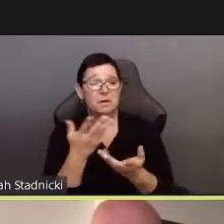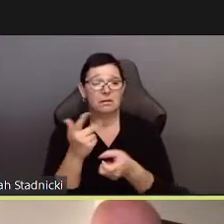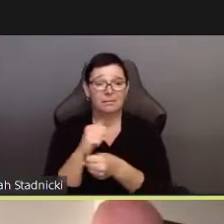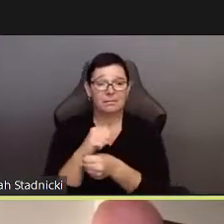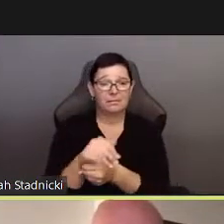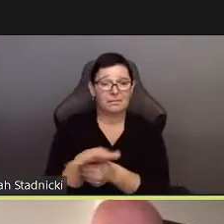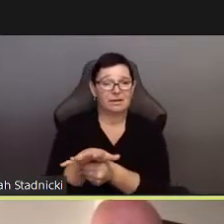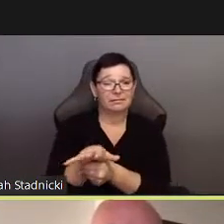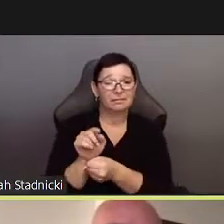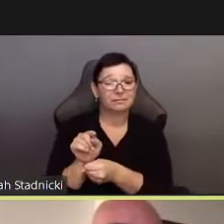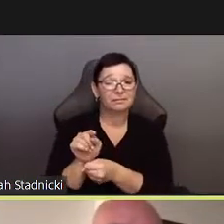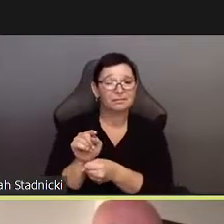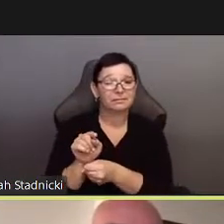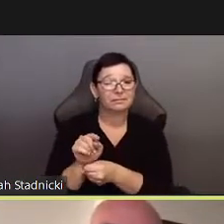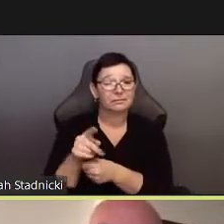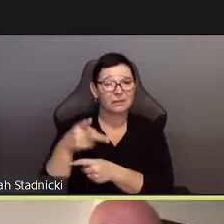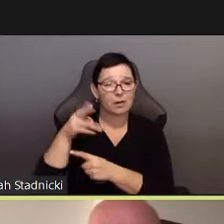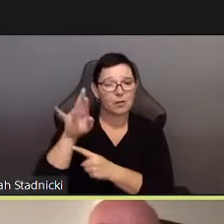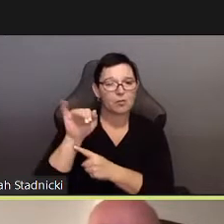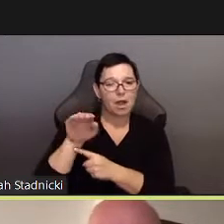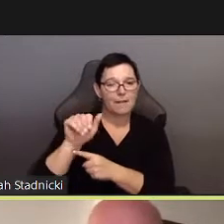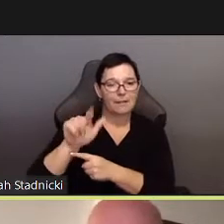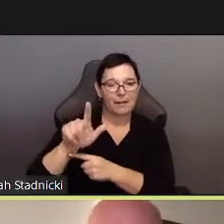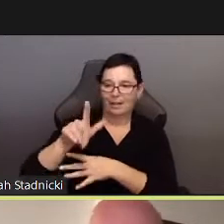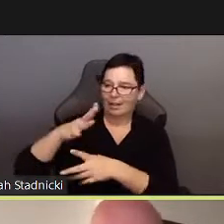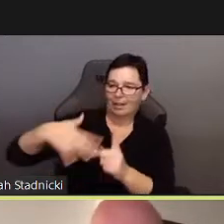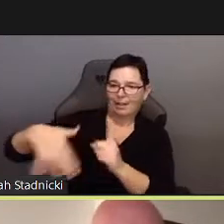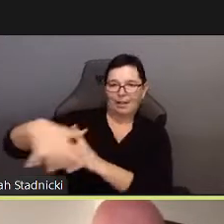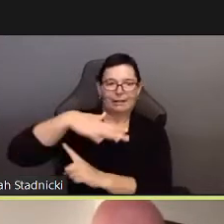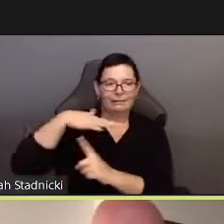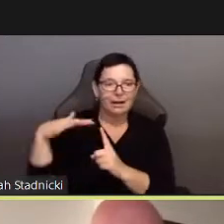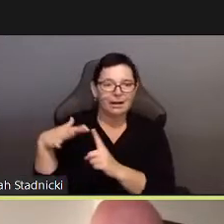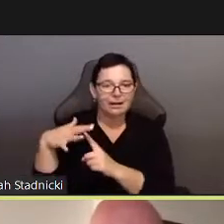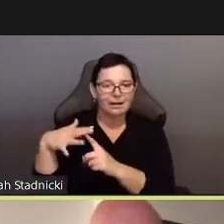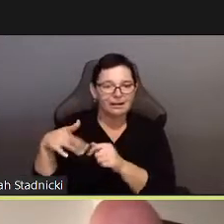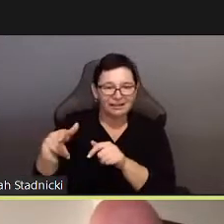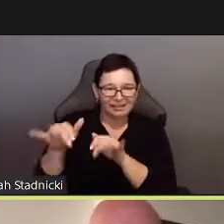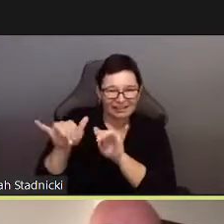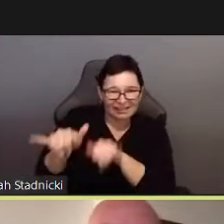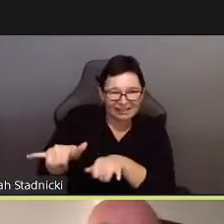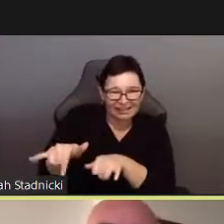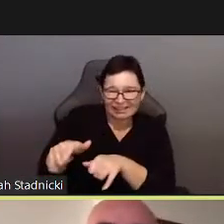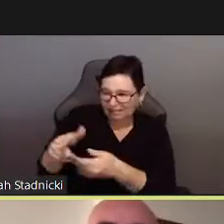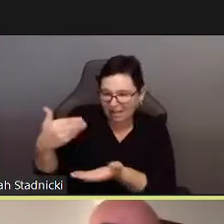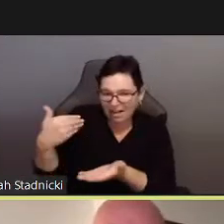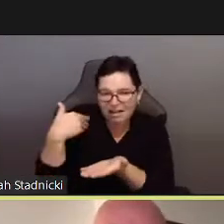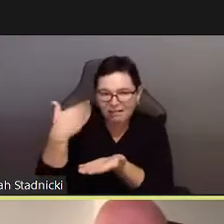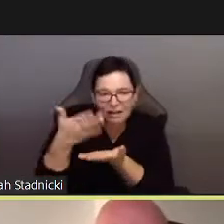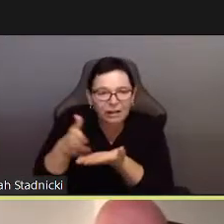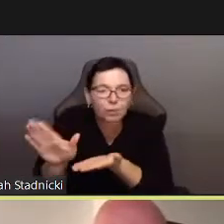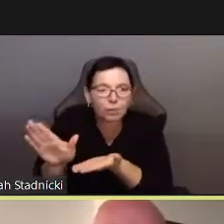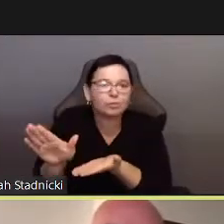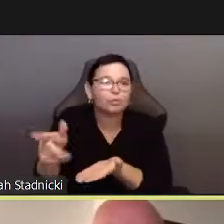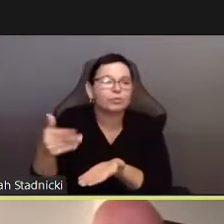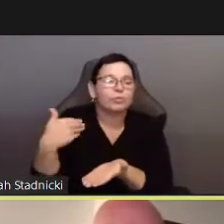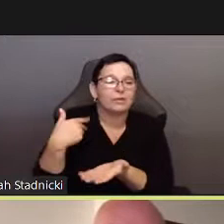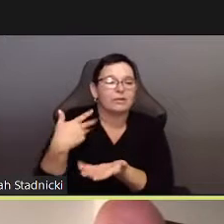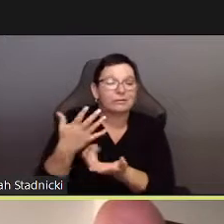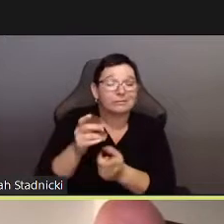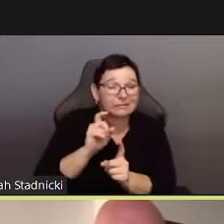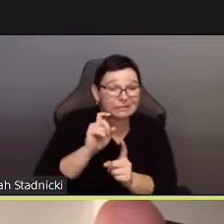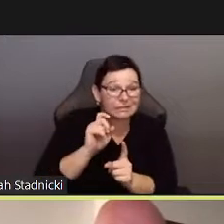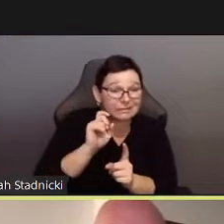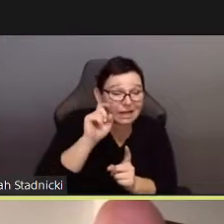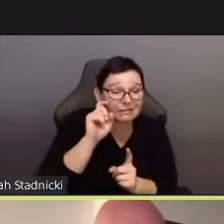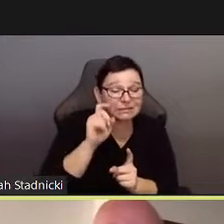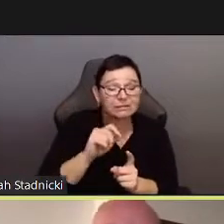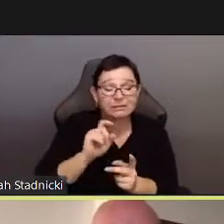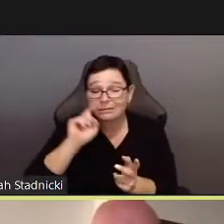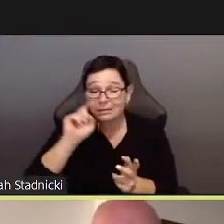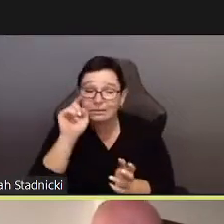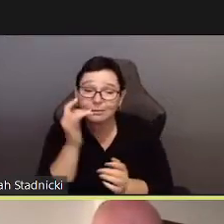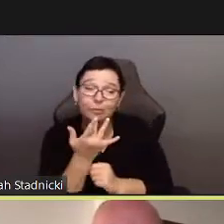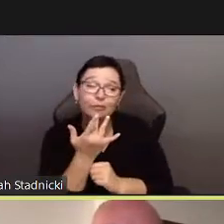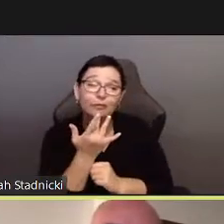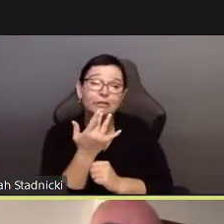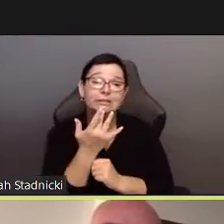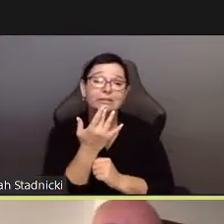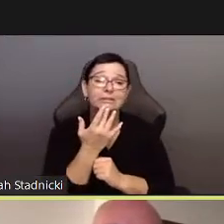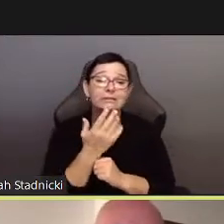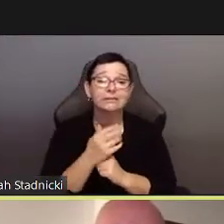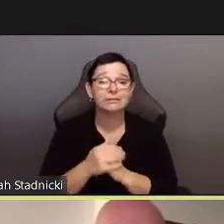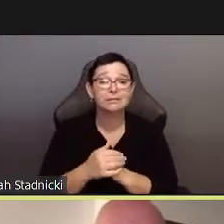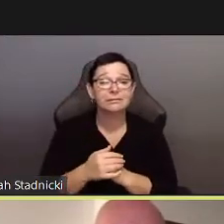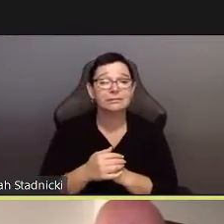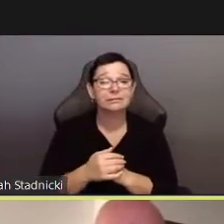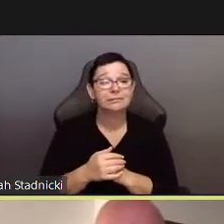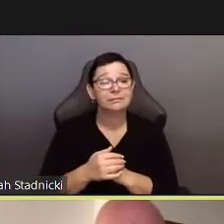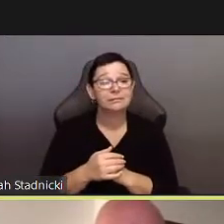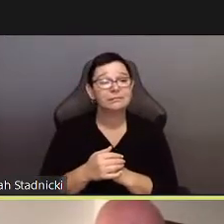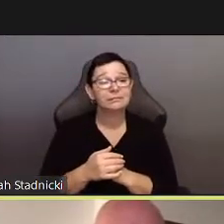And I won’t - um - go over tehse for you, but you can read them there.